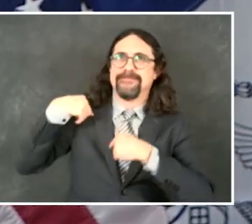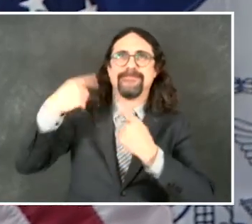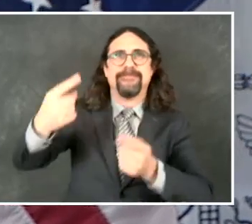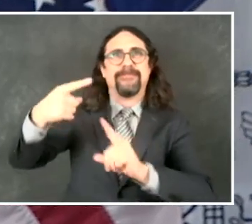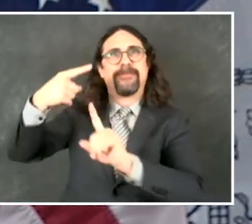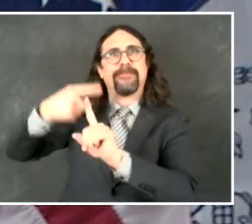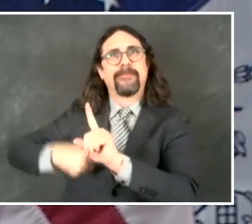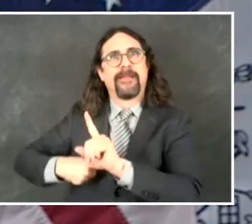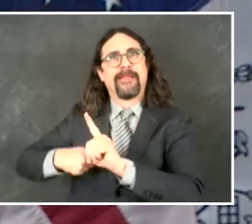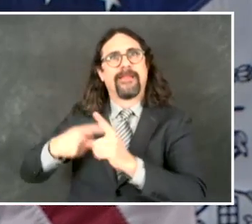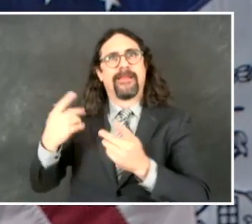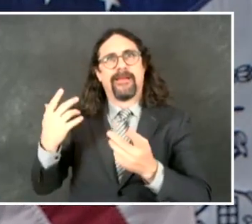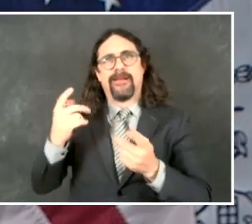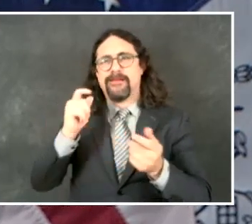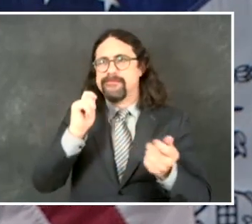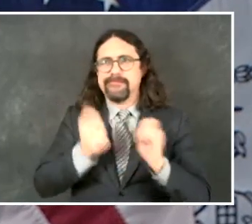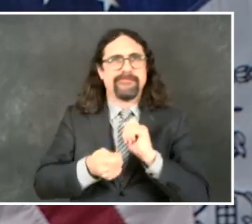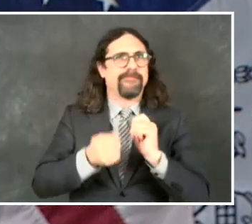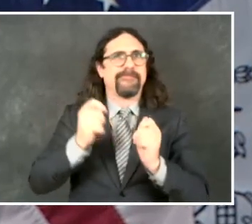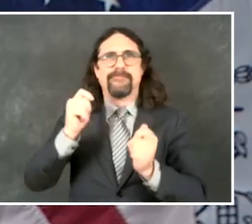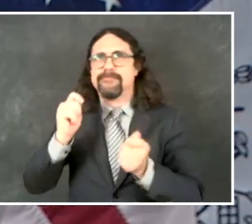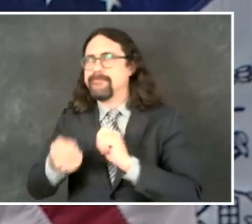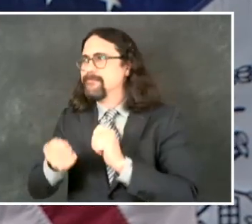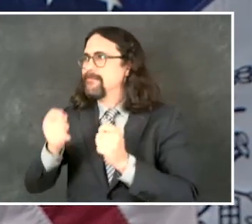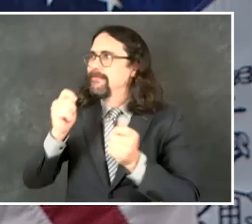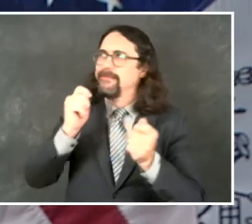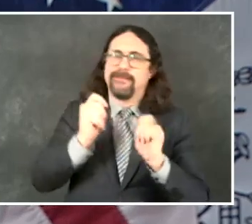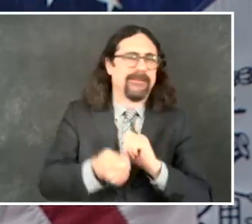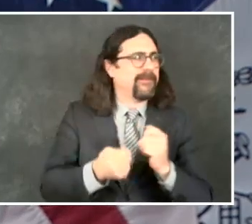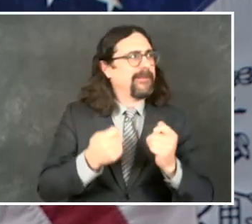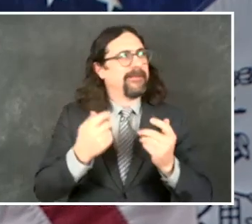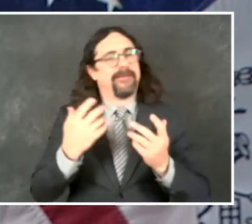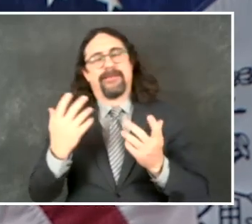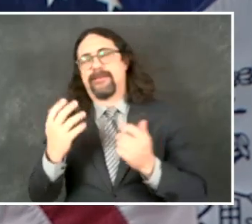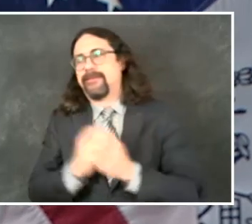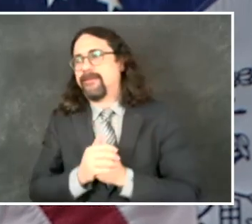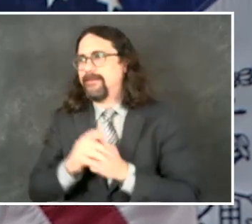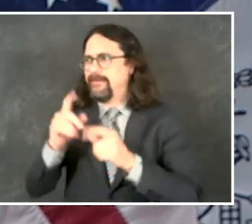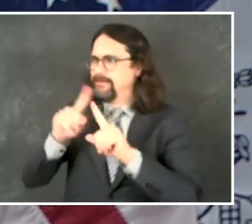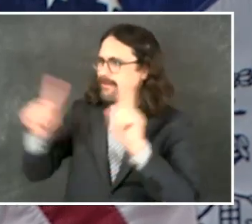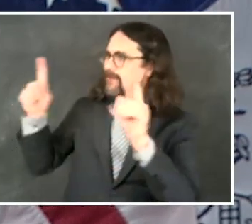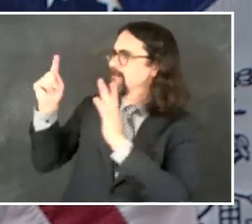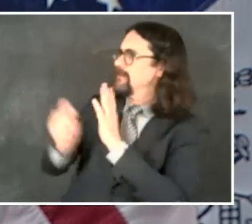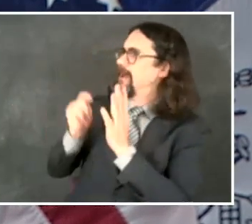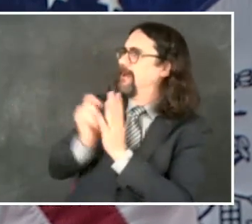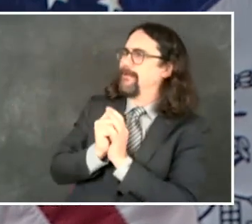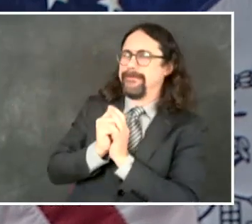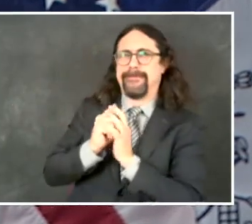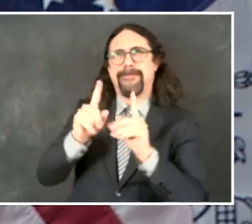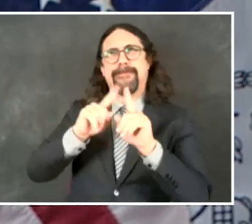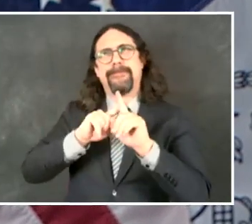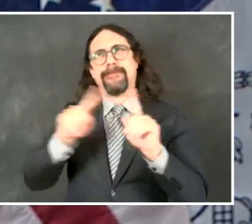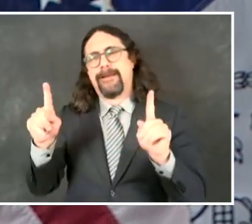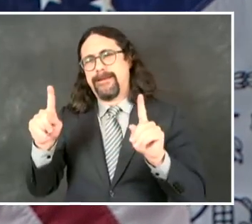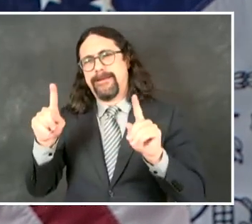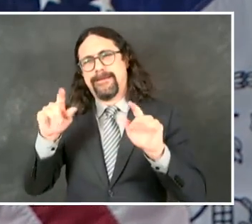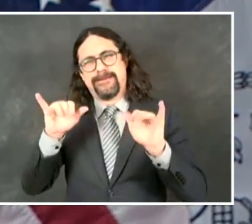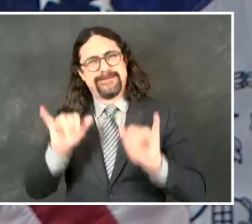WITH ALL THE CHICANE WE'VE BEEN GOING THROUGH, CAN ALWAYS BE A LITTLE TOUGH FOR